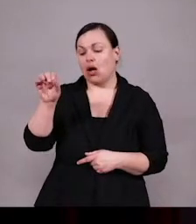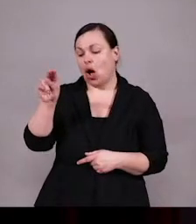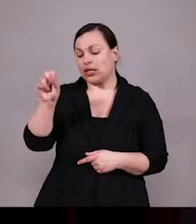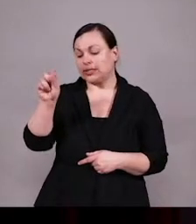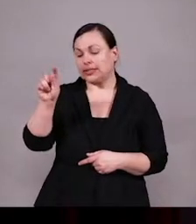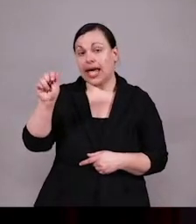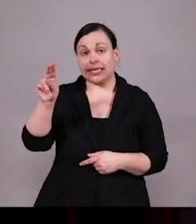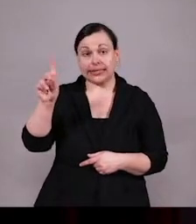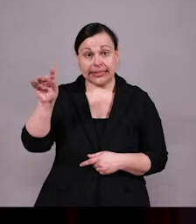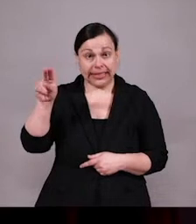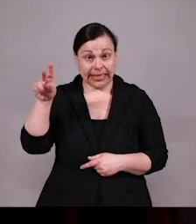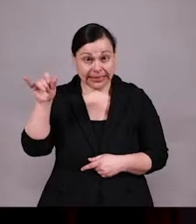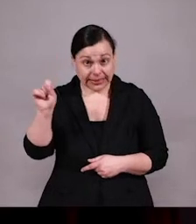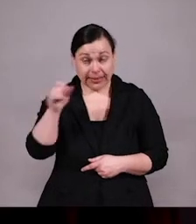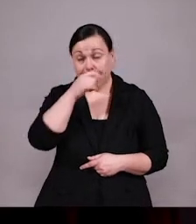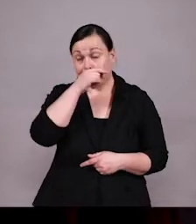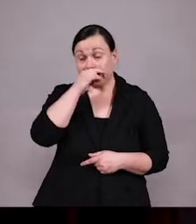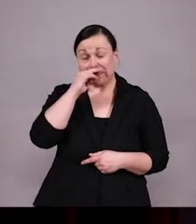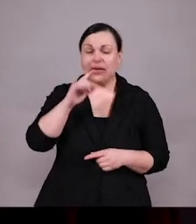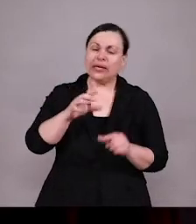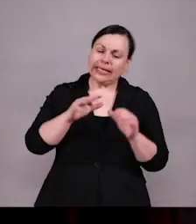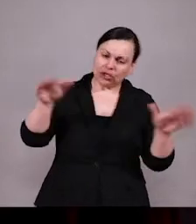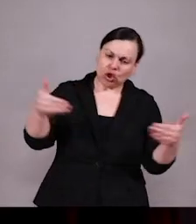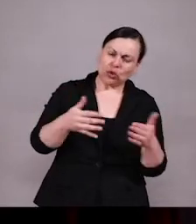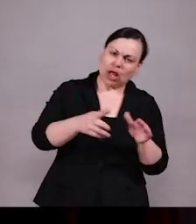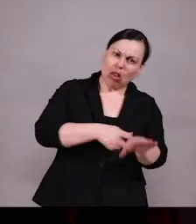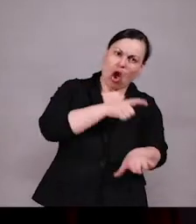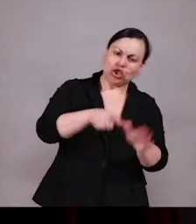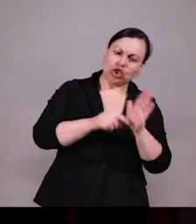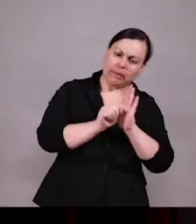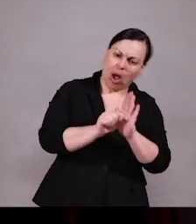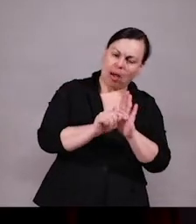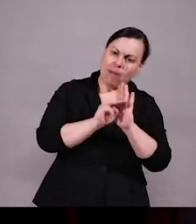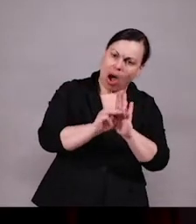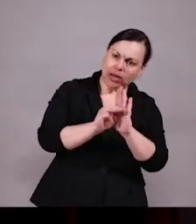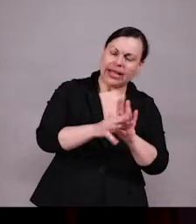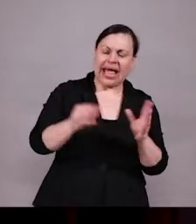Introducing long-term modeling and thinking has been a novel approach for the university,